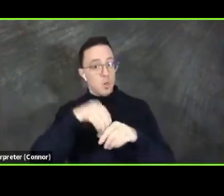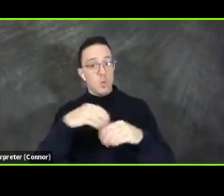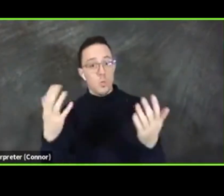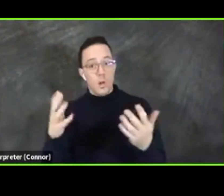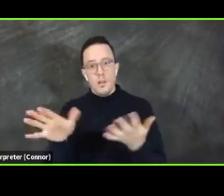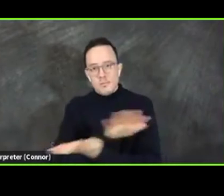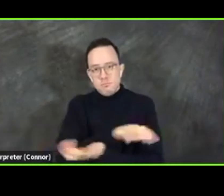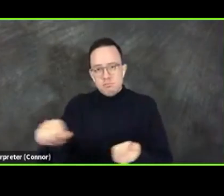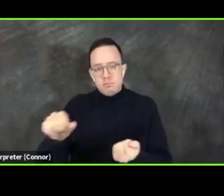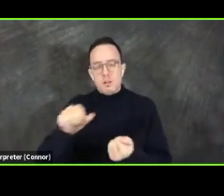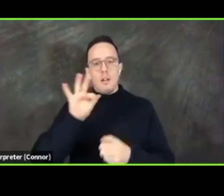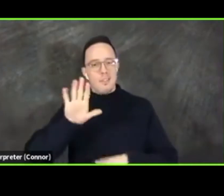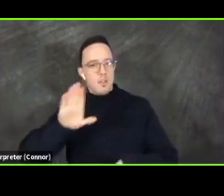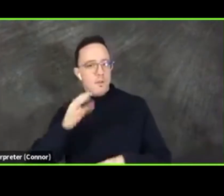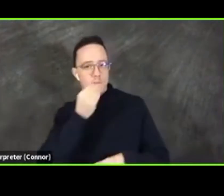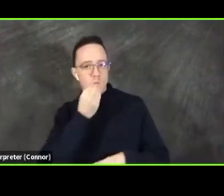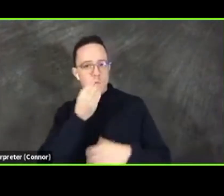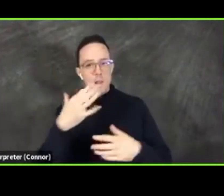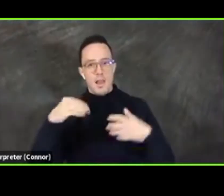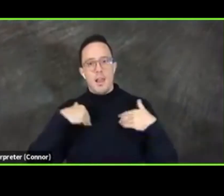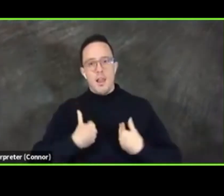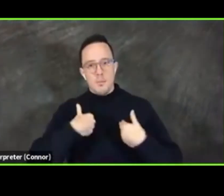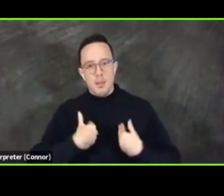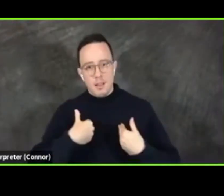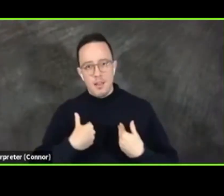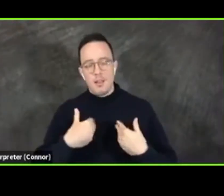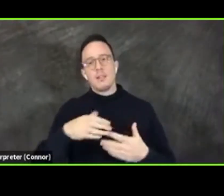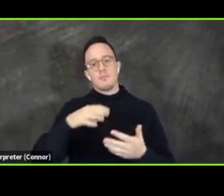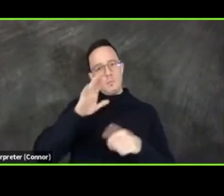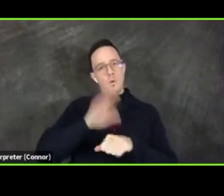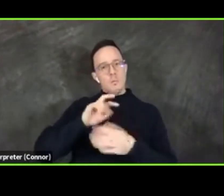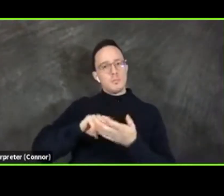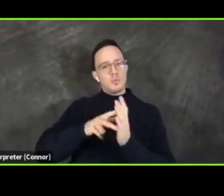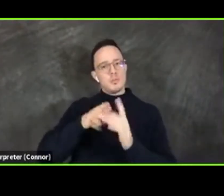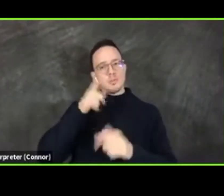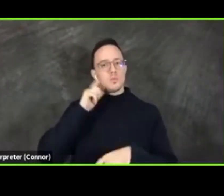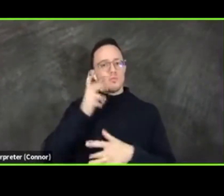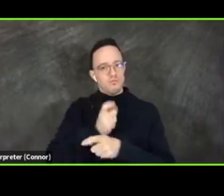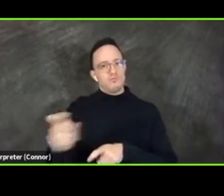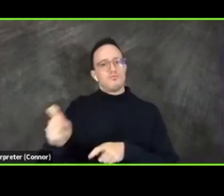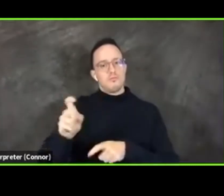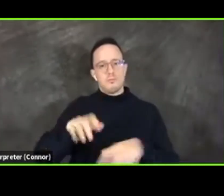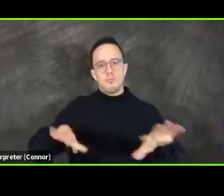ANIMAL FOOD SOURCES THAT LENAPE PEOPLE DEPENDED ON. IN A